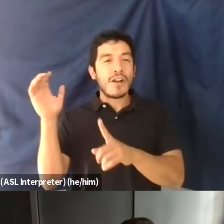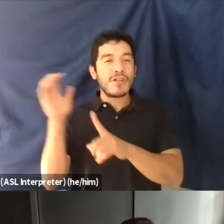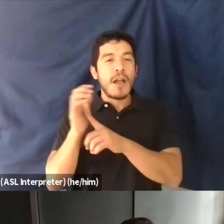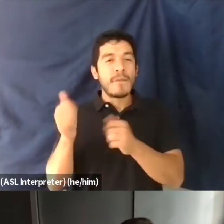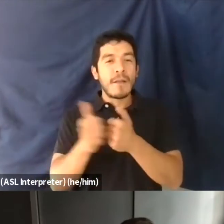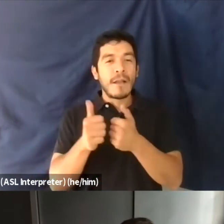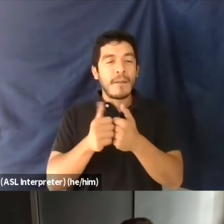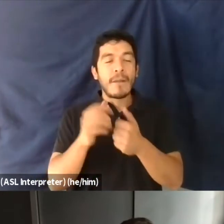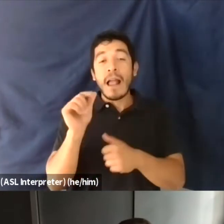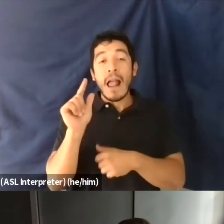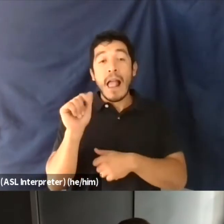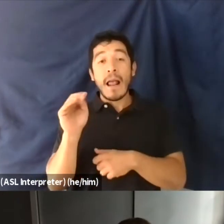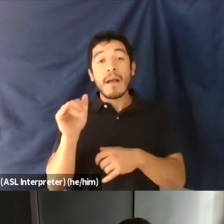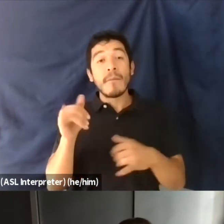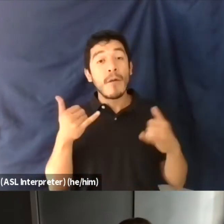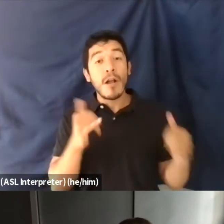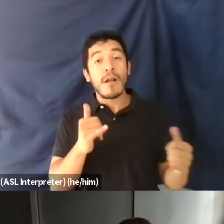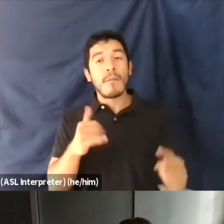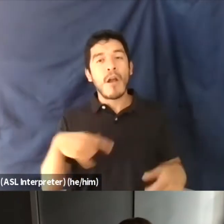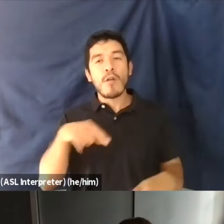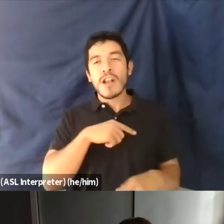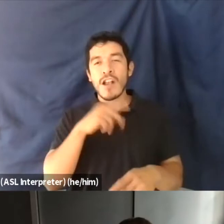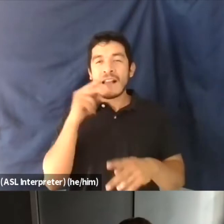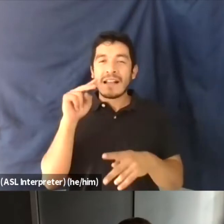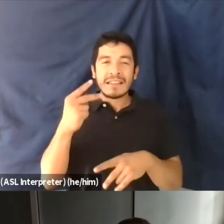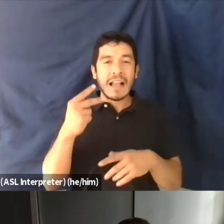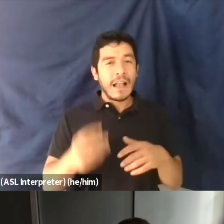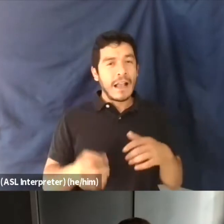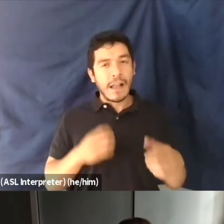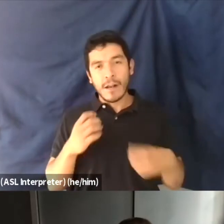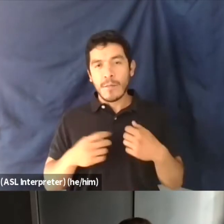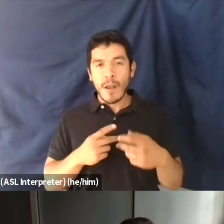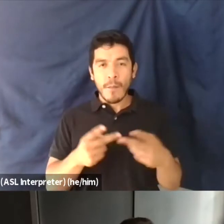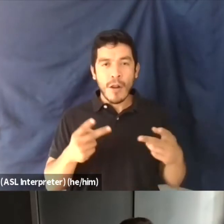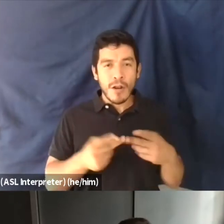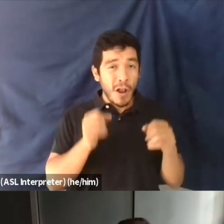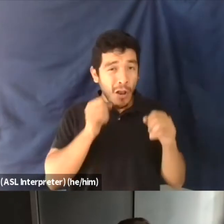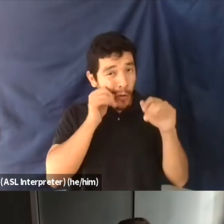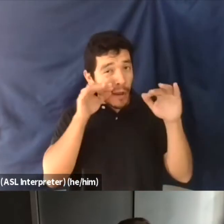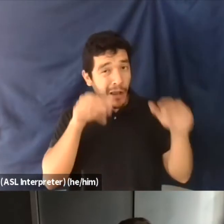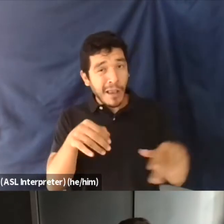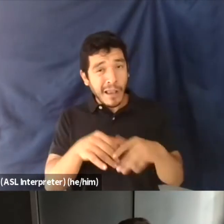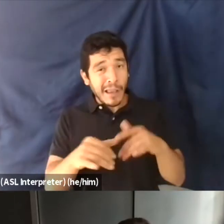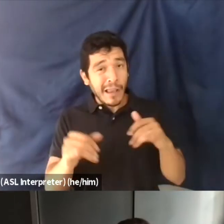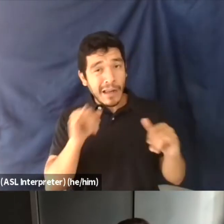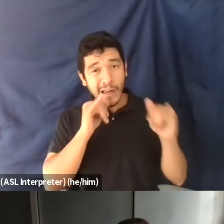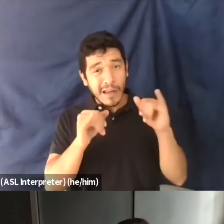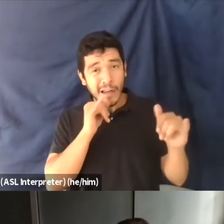So we were like right in this like emotional spot, just kind of crying and interview. And it was kinda like she was crying,